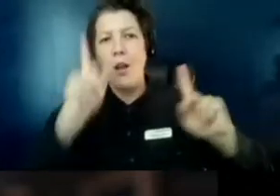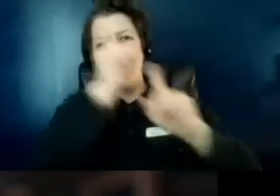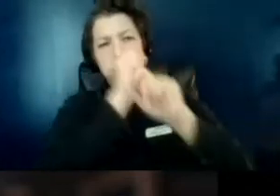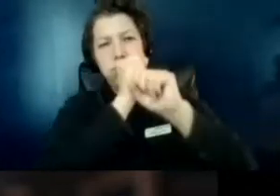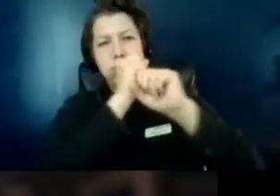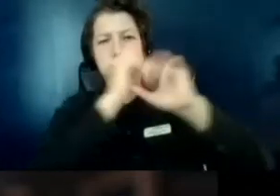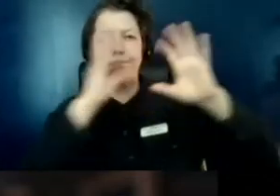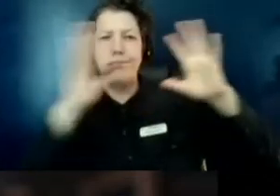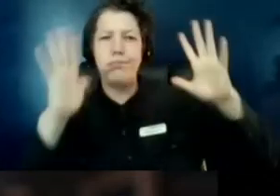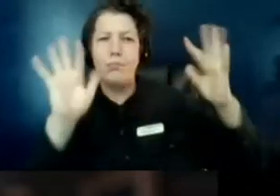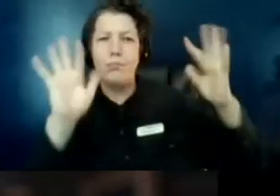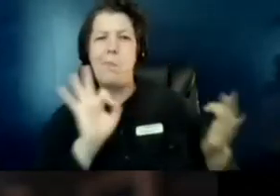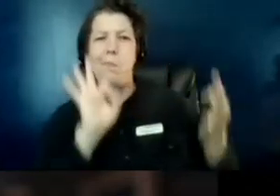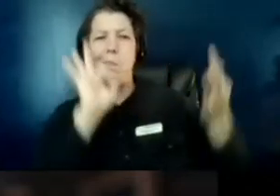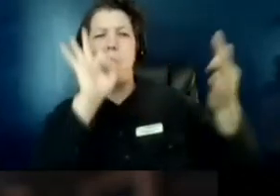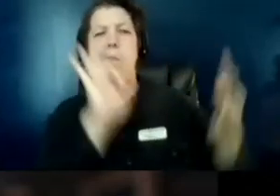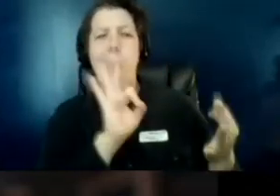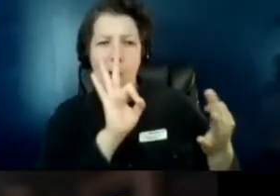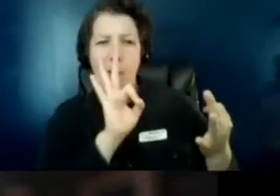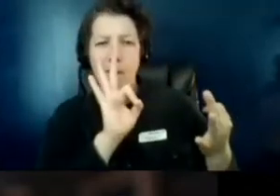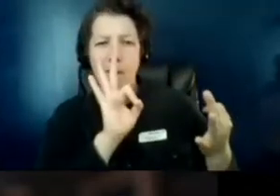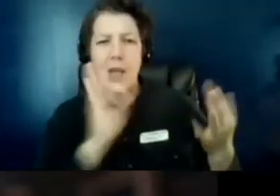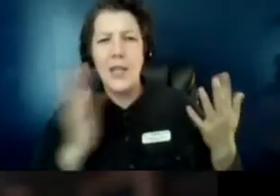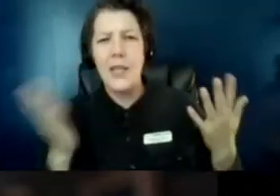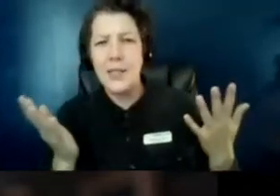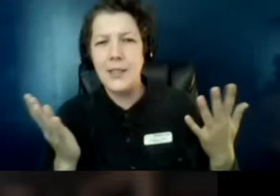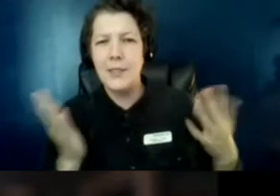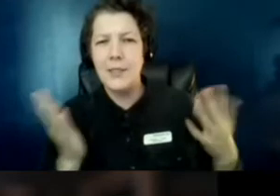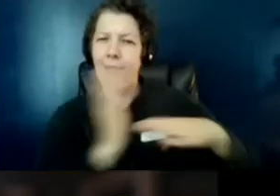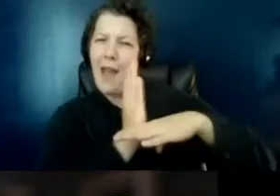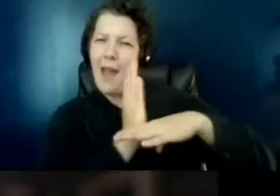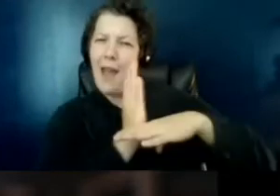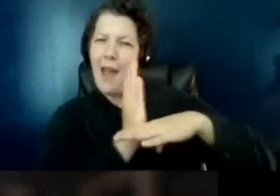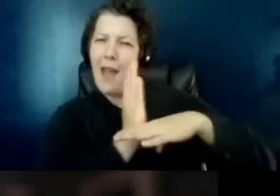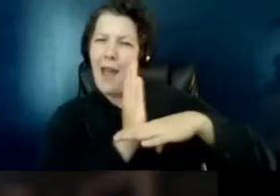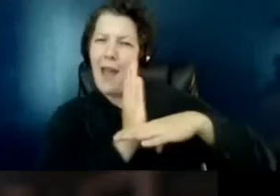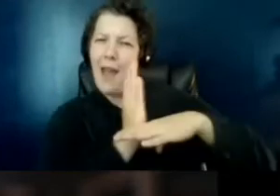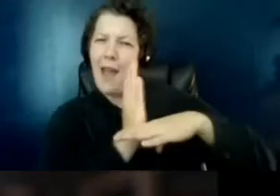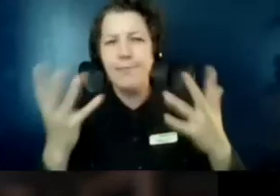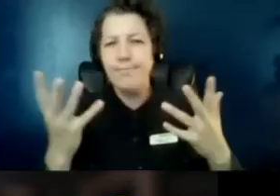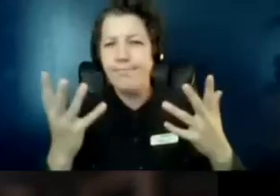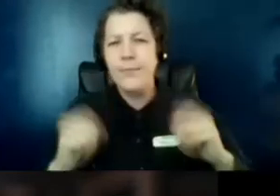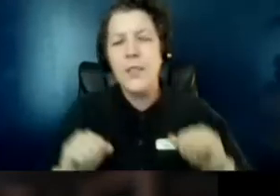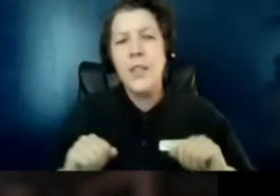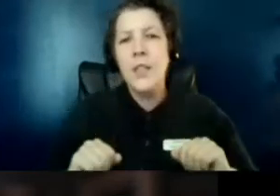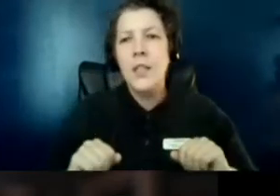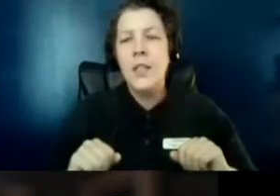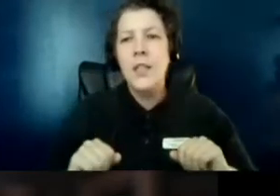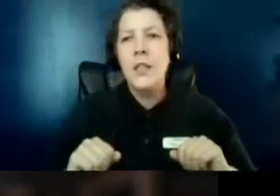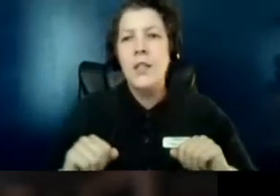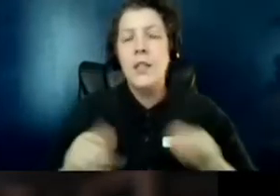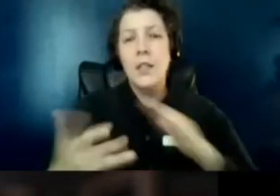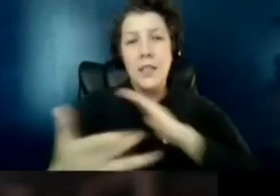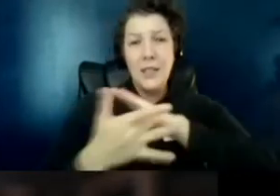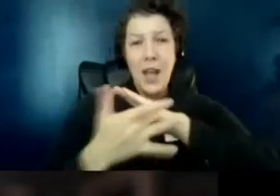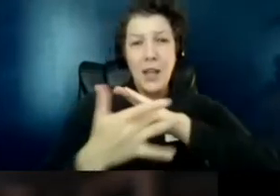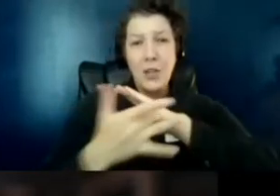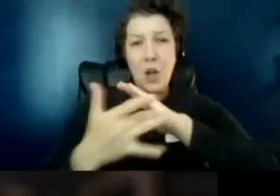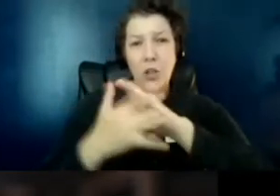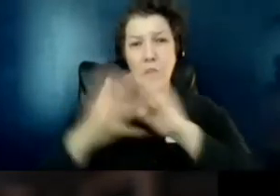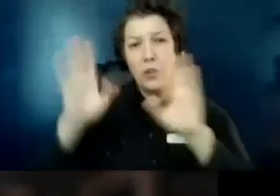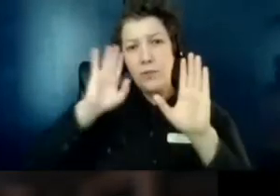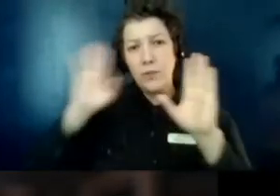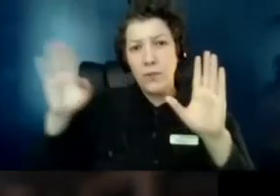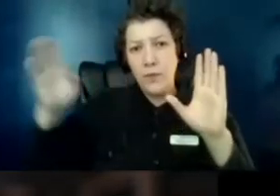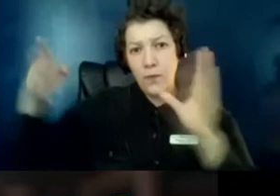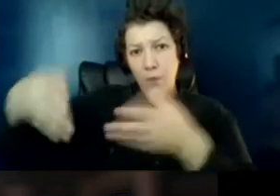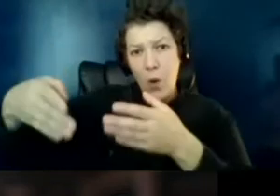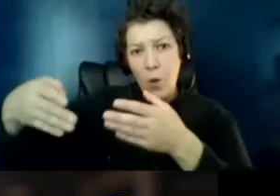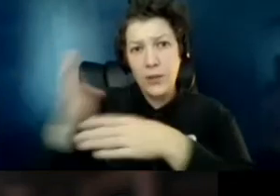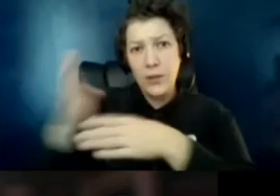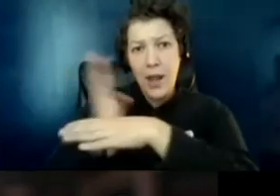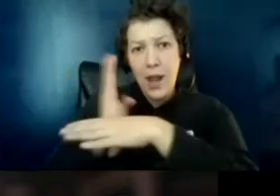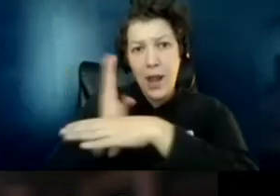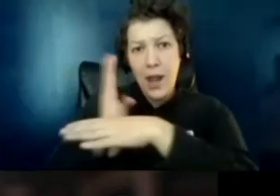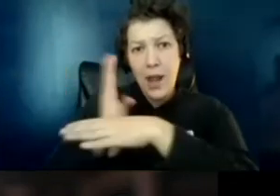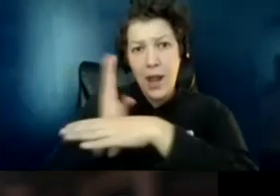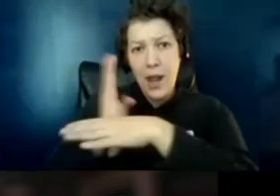decide that we need to create technology accommodation so that blind people can see, as it were.